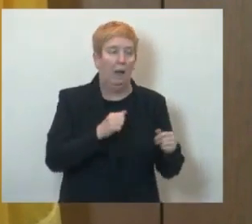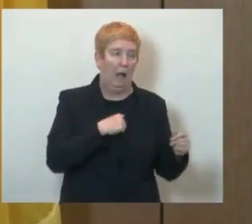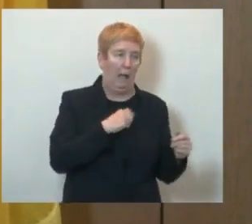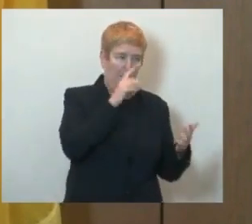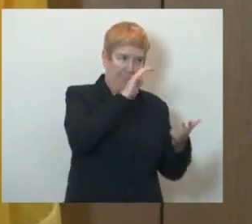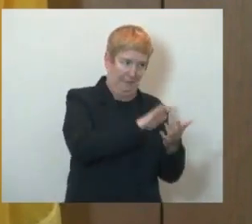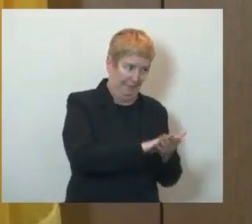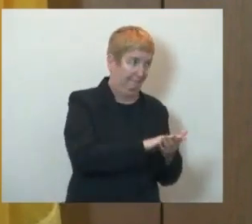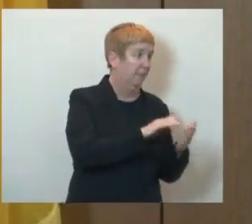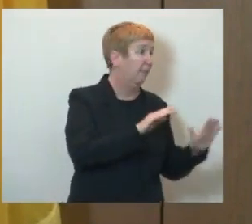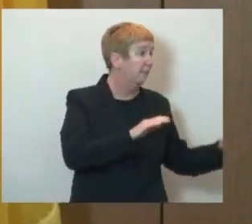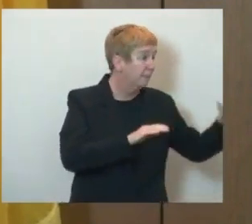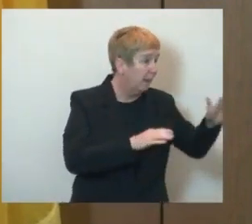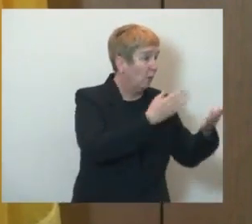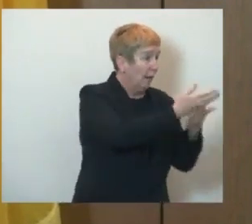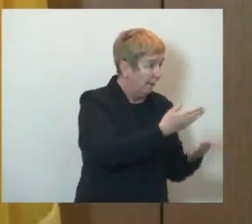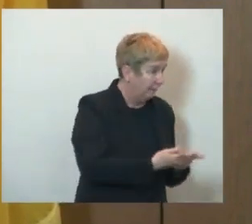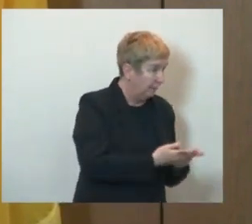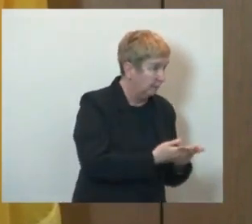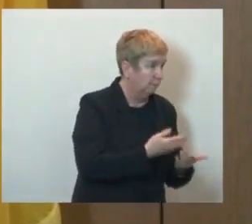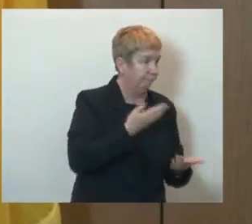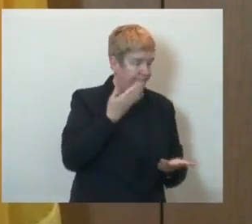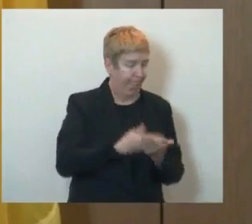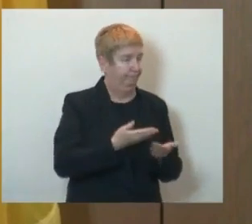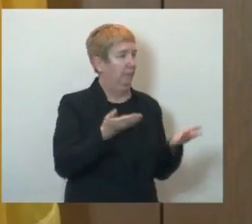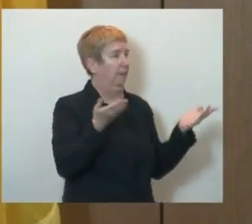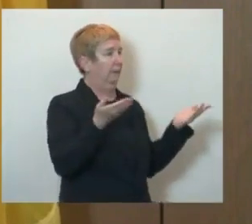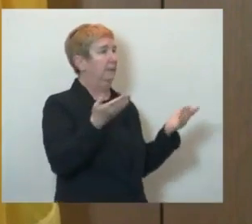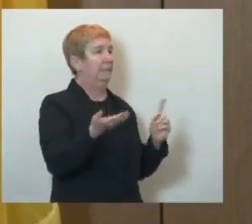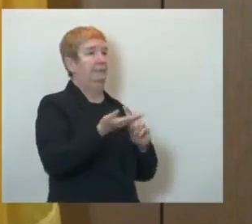ALL RIGHT. I’M REALLY PROUD OF THIS WORK.